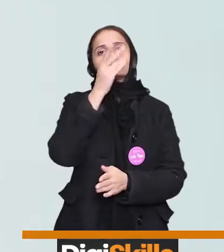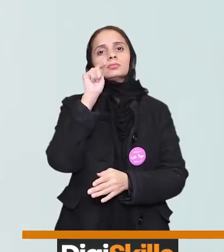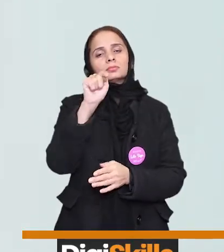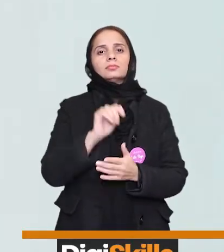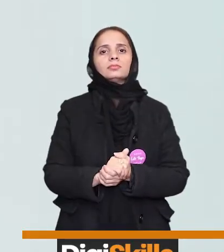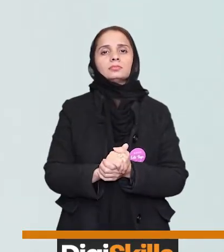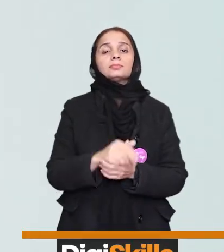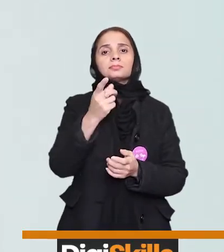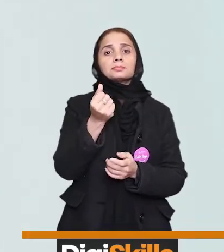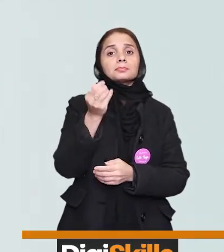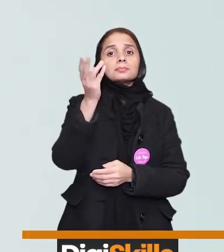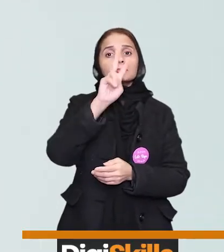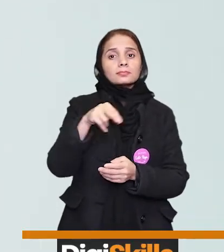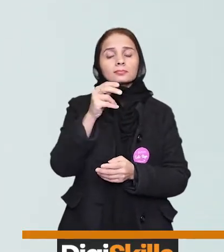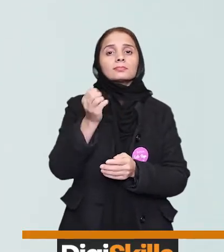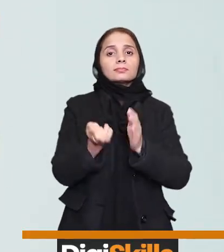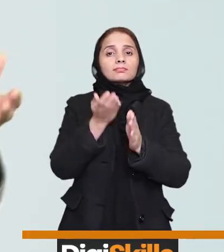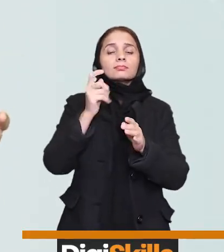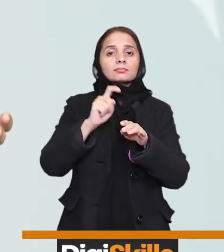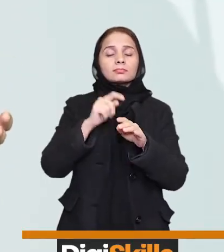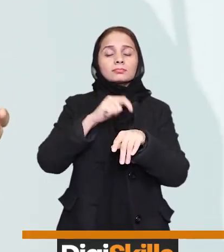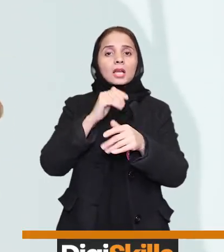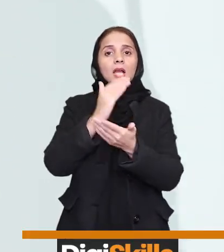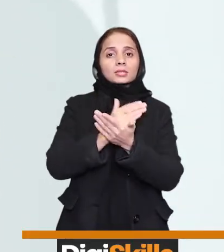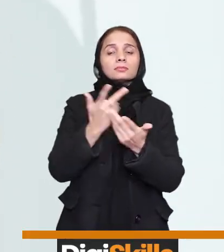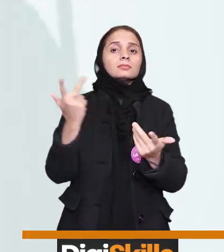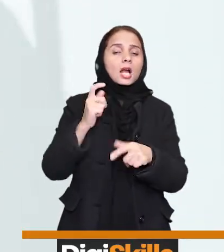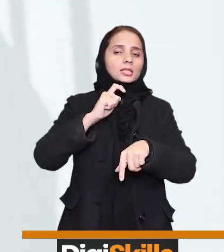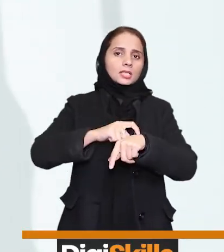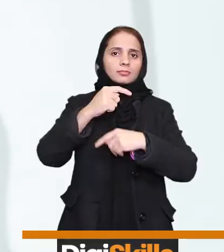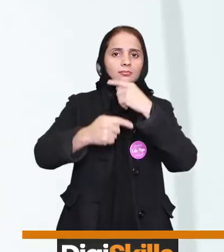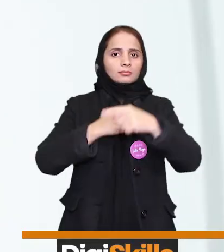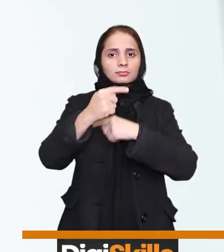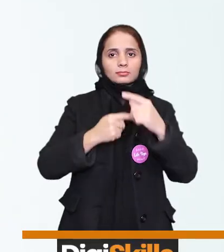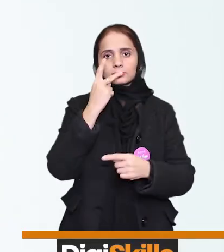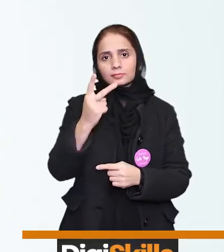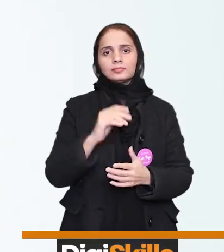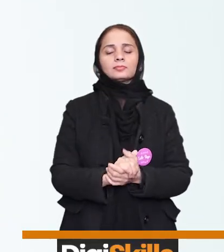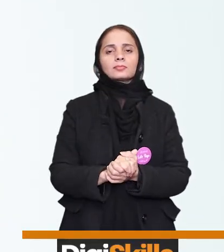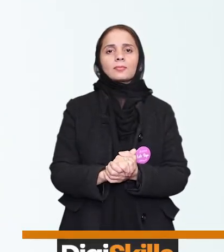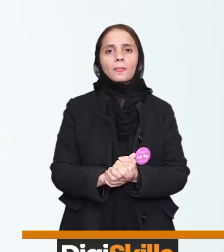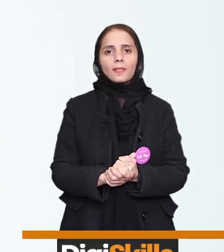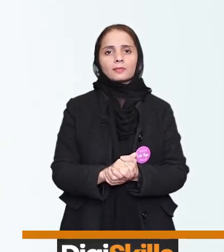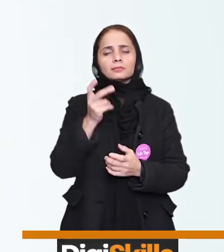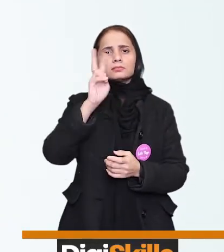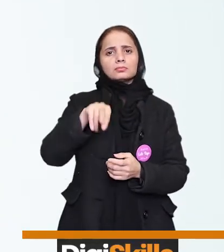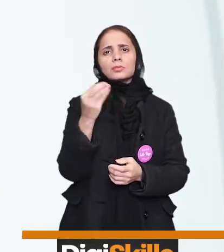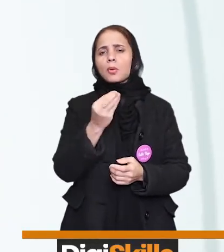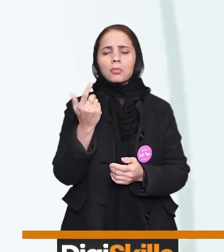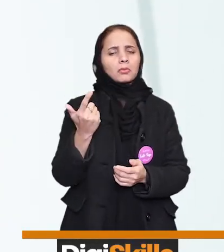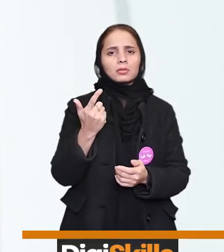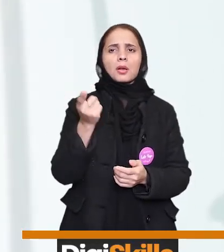price’s determination, which is a normal price of project For example, Logo design price is $50